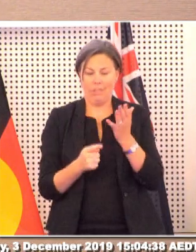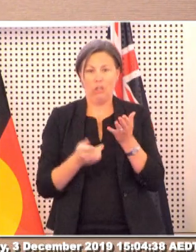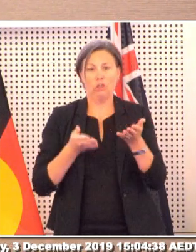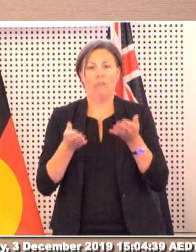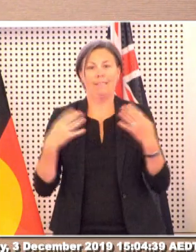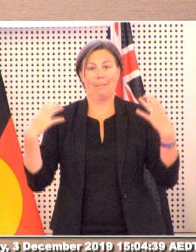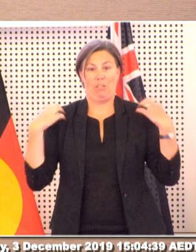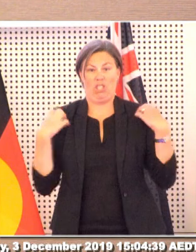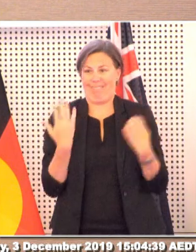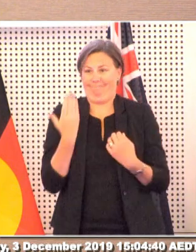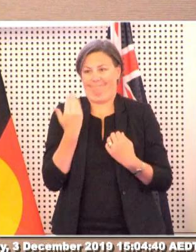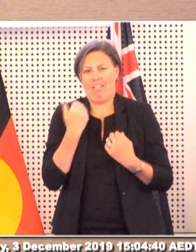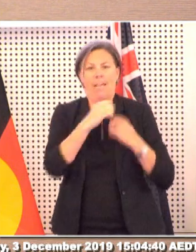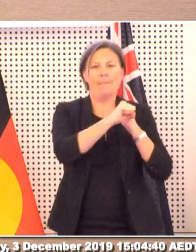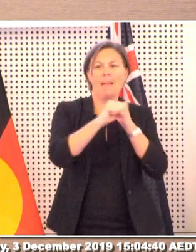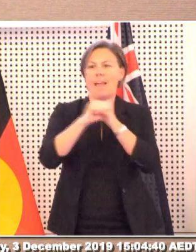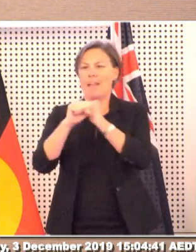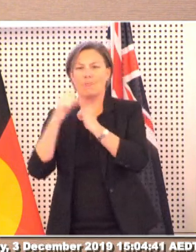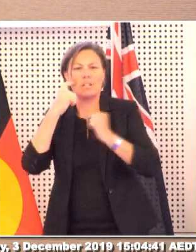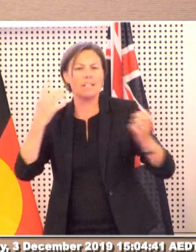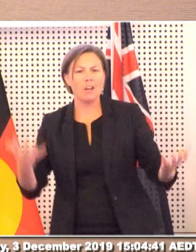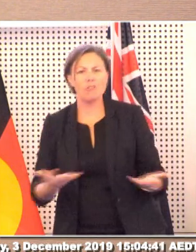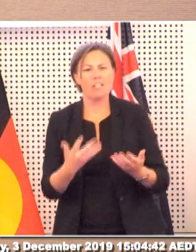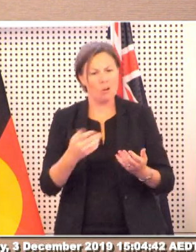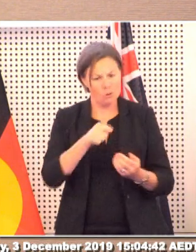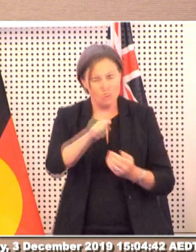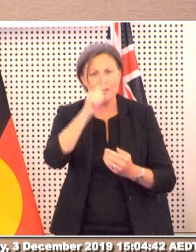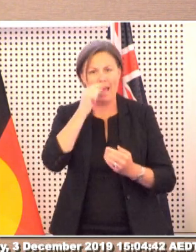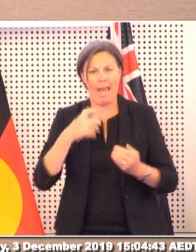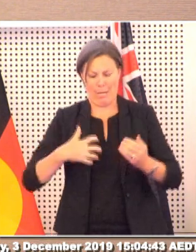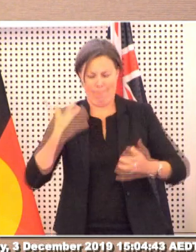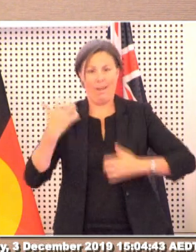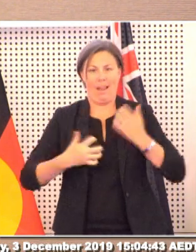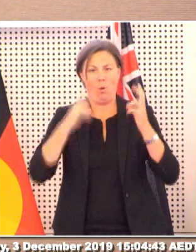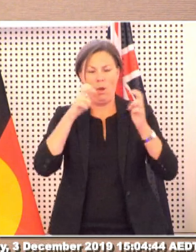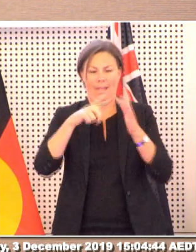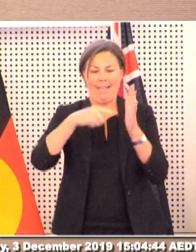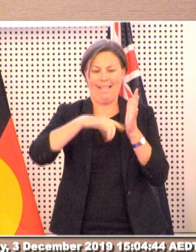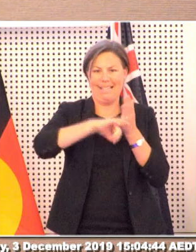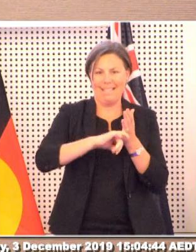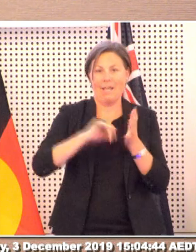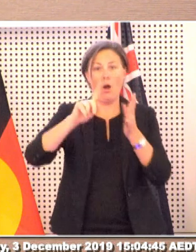So we have to change our thinking to say yes, it’s okay to complain because a